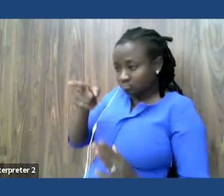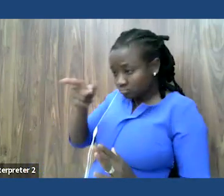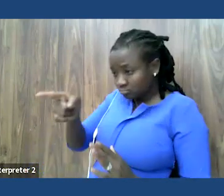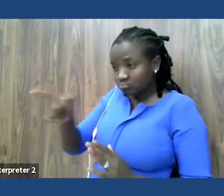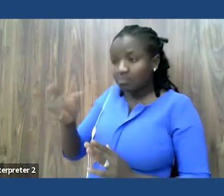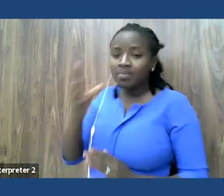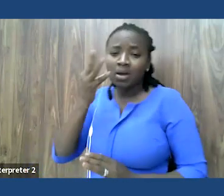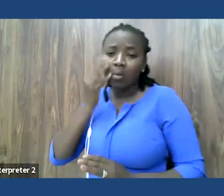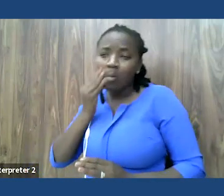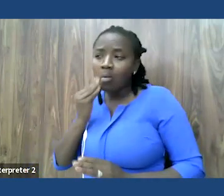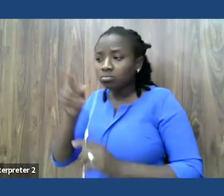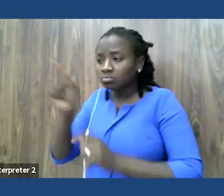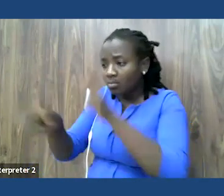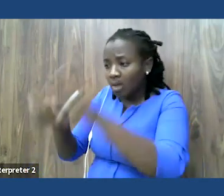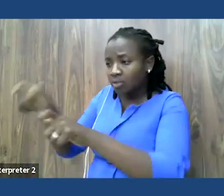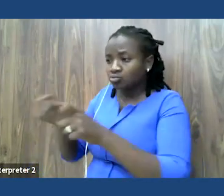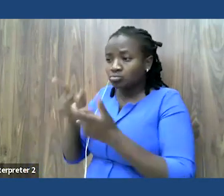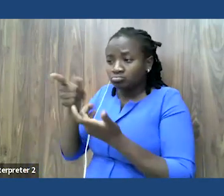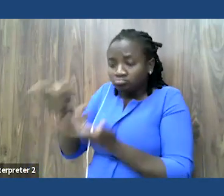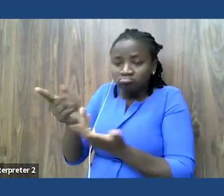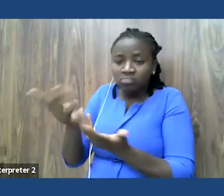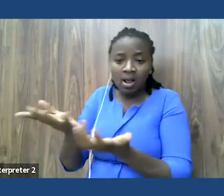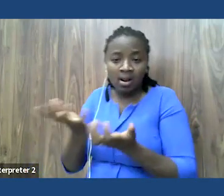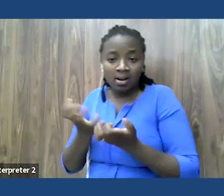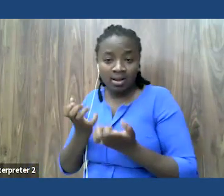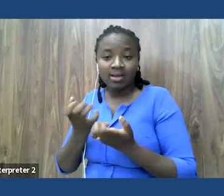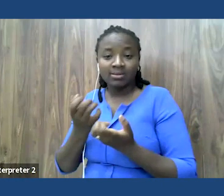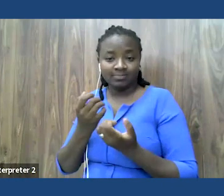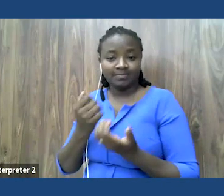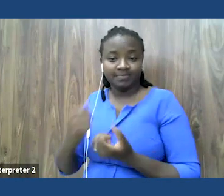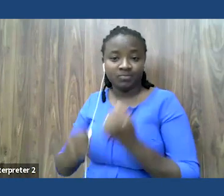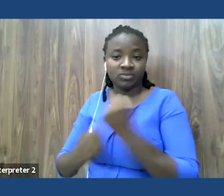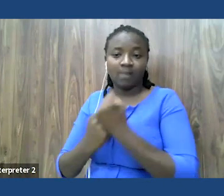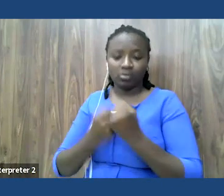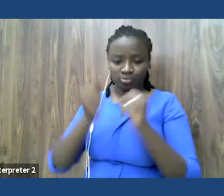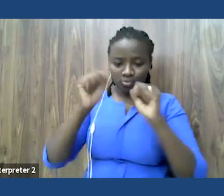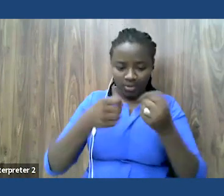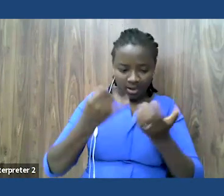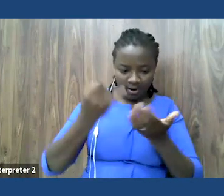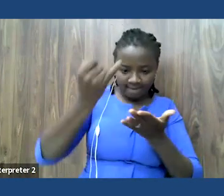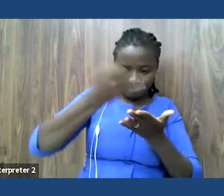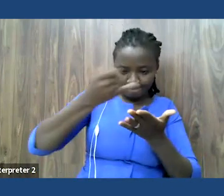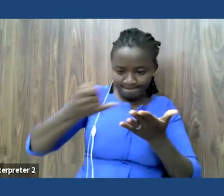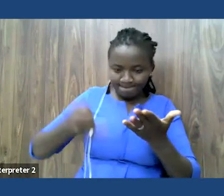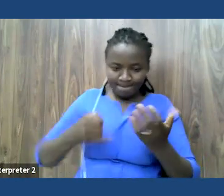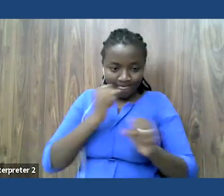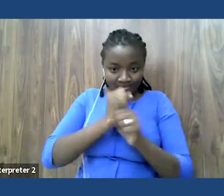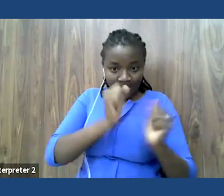So it's really important that we take that into consideration in design with a caregiver lens in mind.